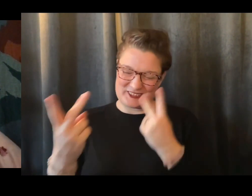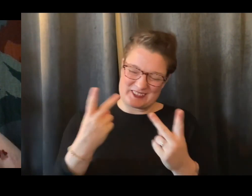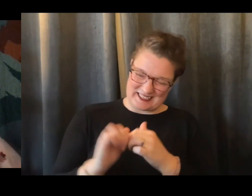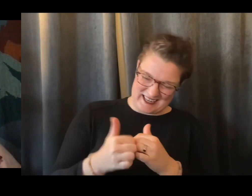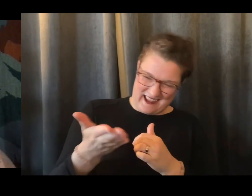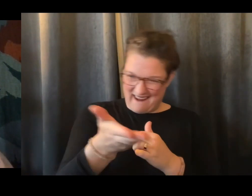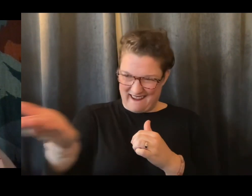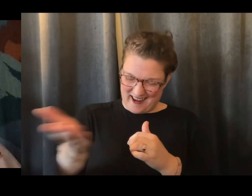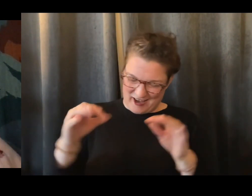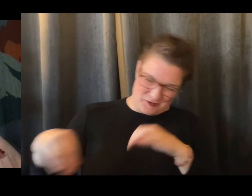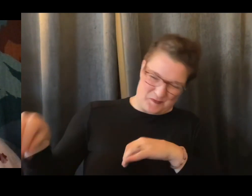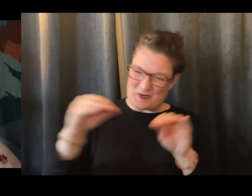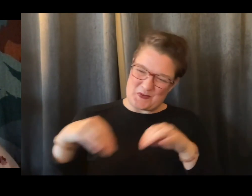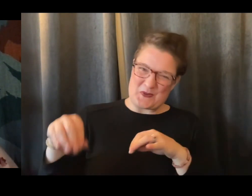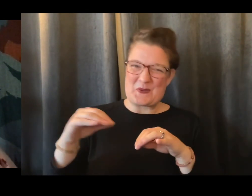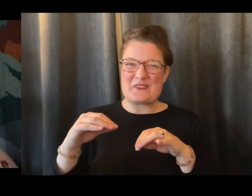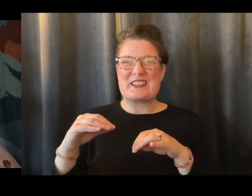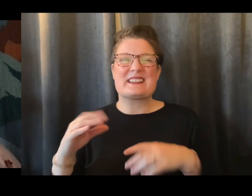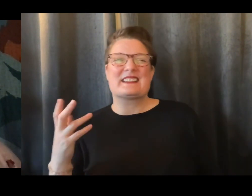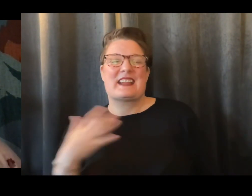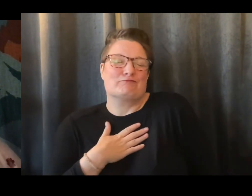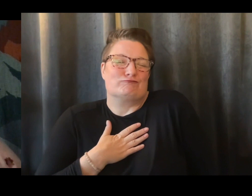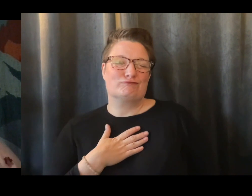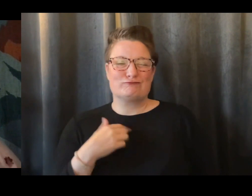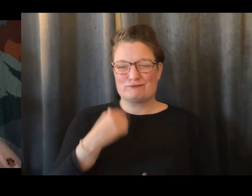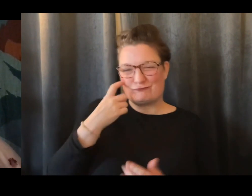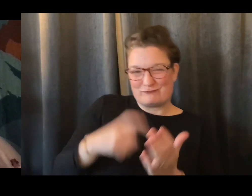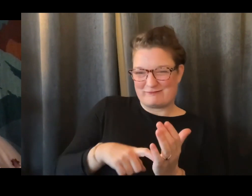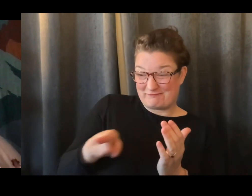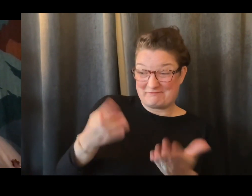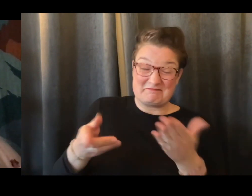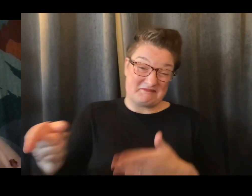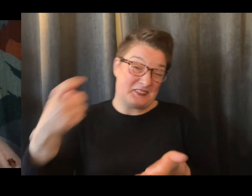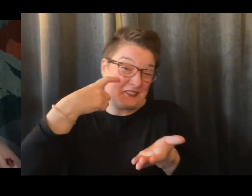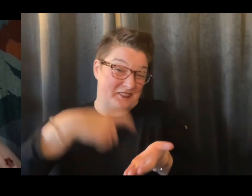perhaps you notice me noticing you. The world is alive.